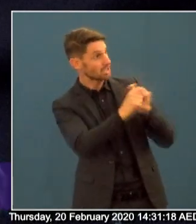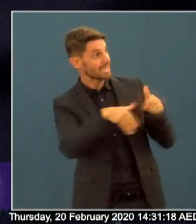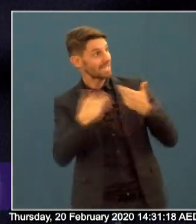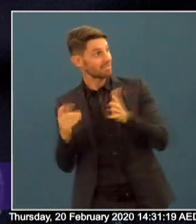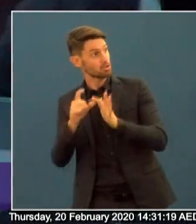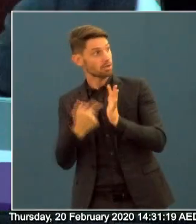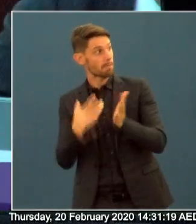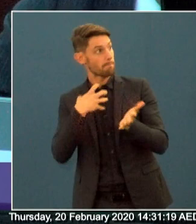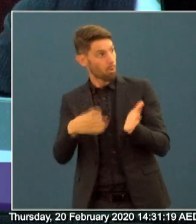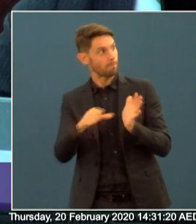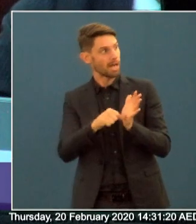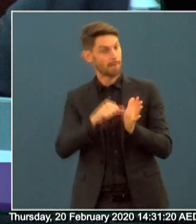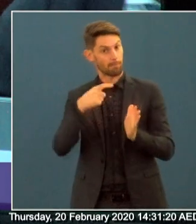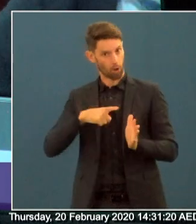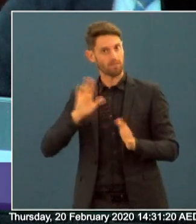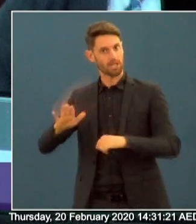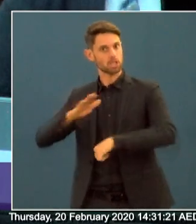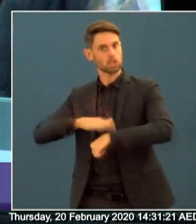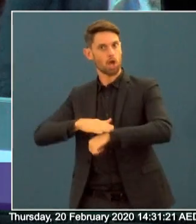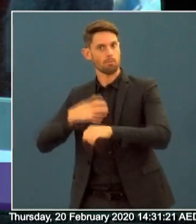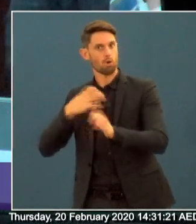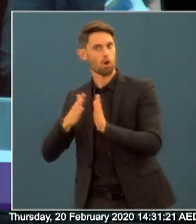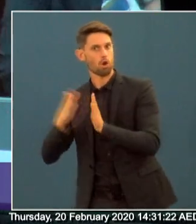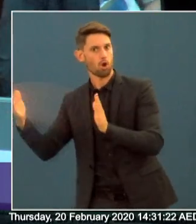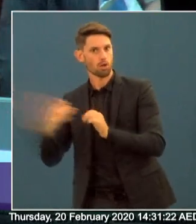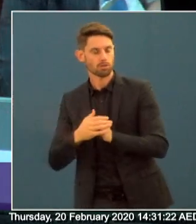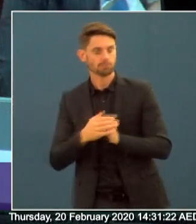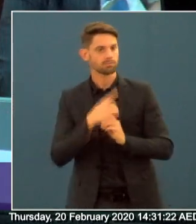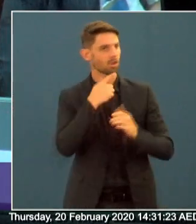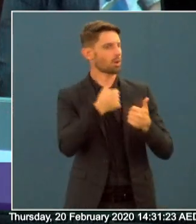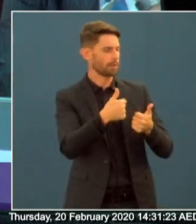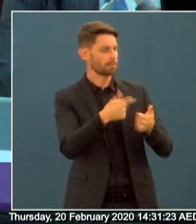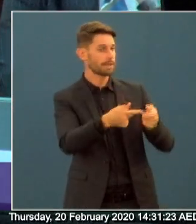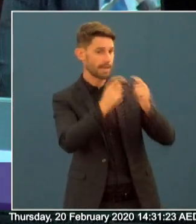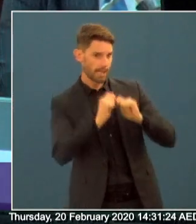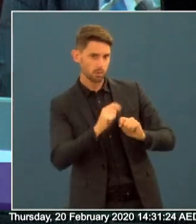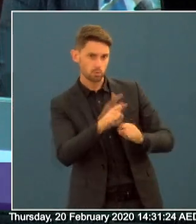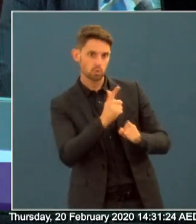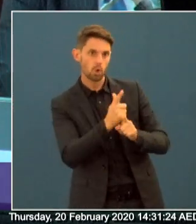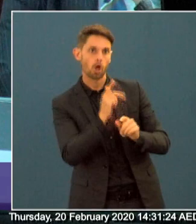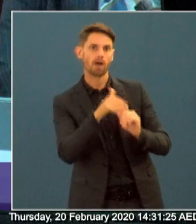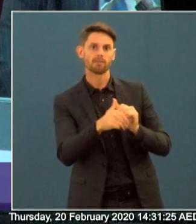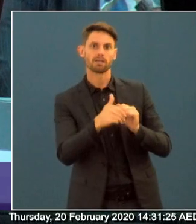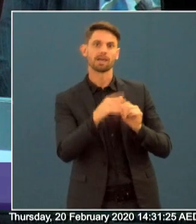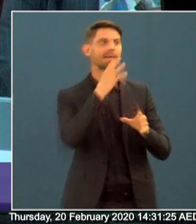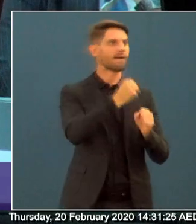All right. And then the next is the investment in health services, which you deal with at 268 and following.